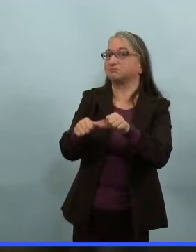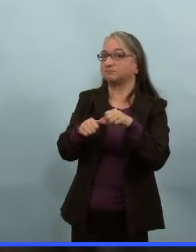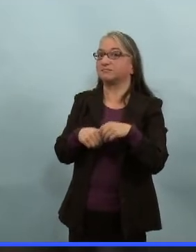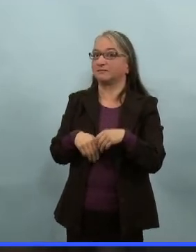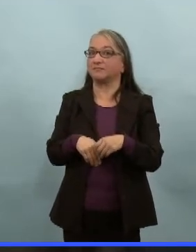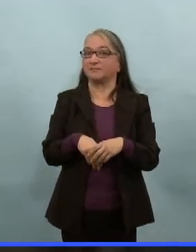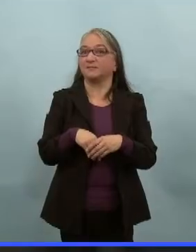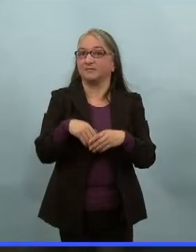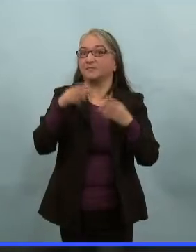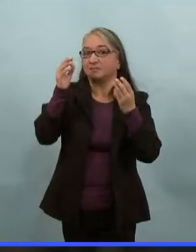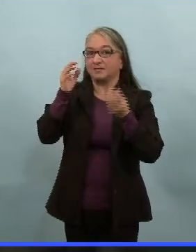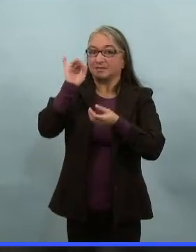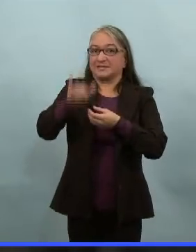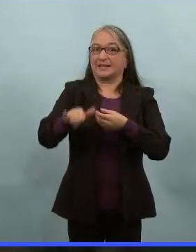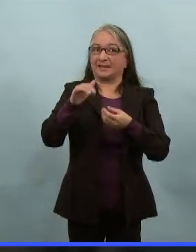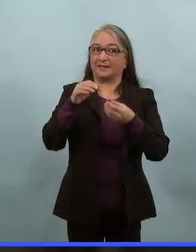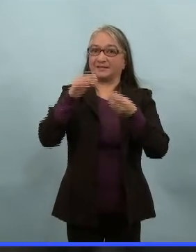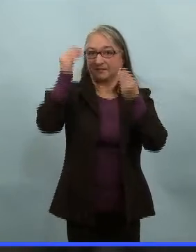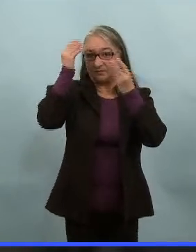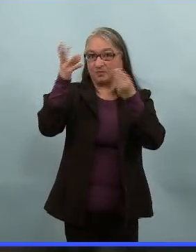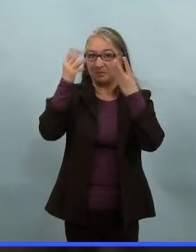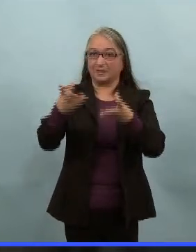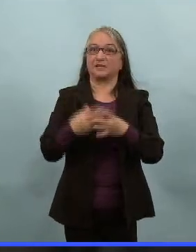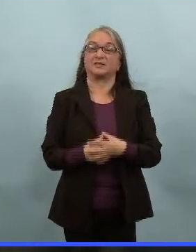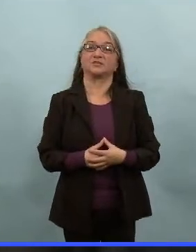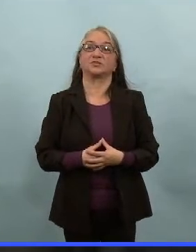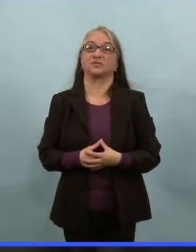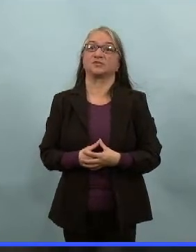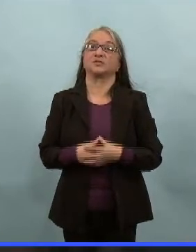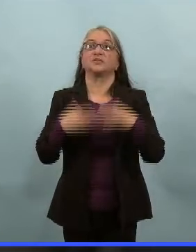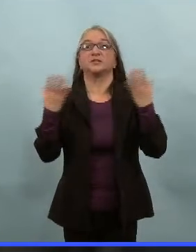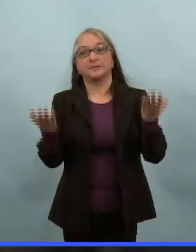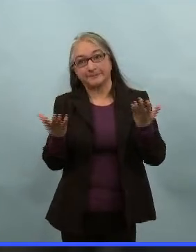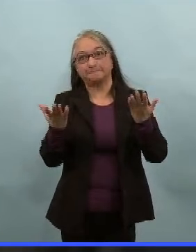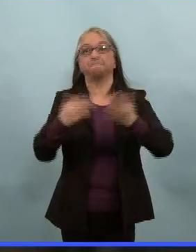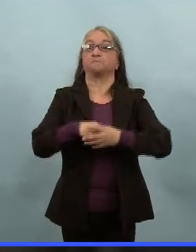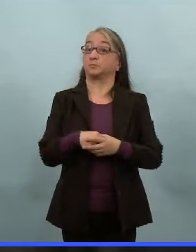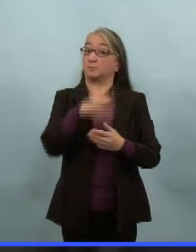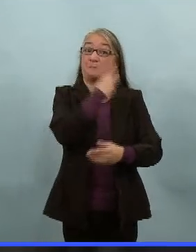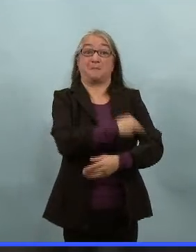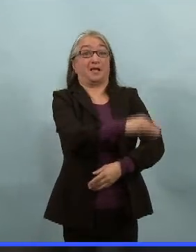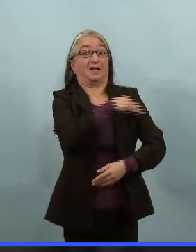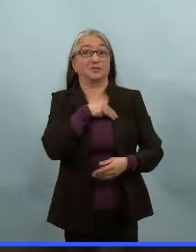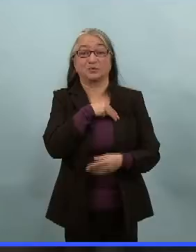the orders is being shared it is a challenging time for manitoba a very challenging time it's a